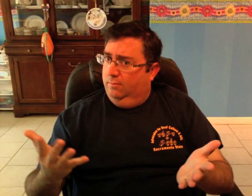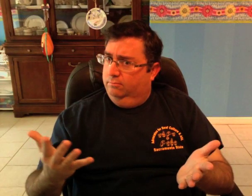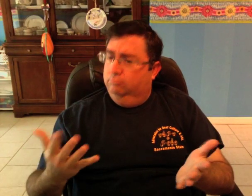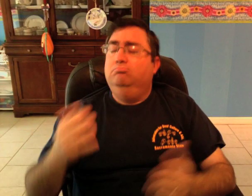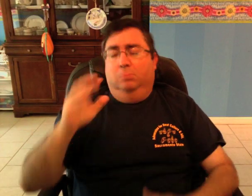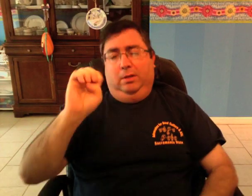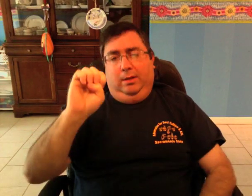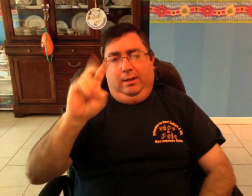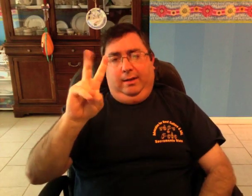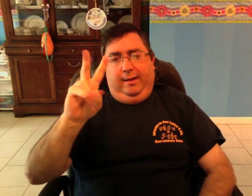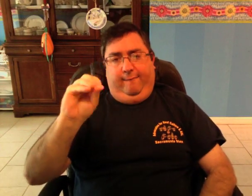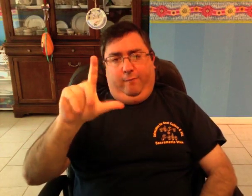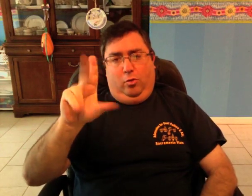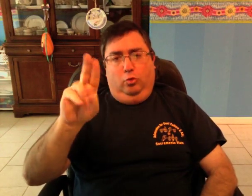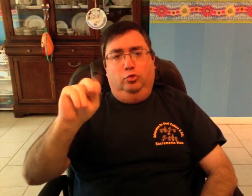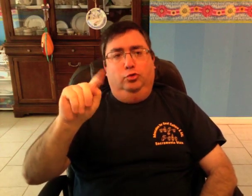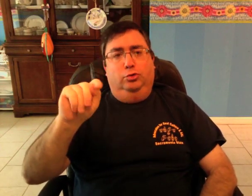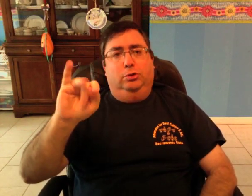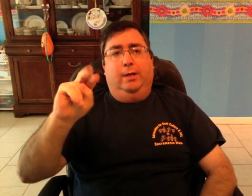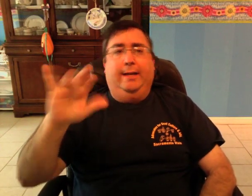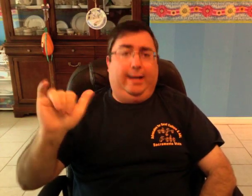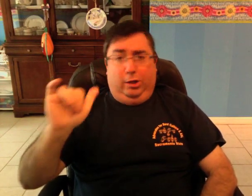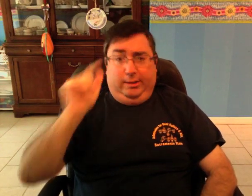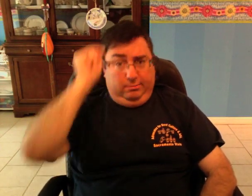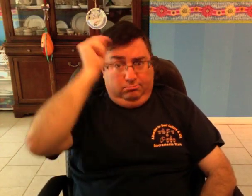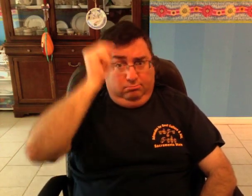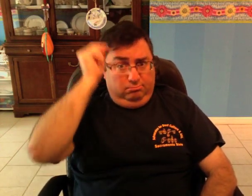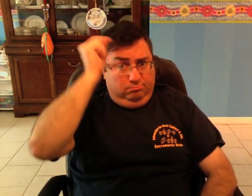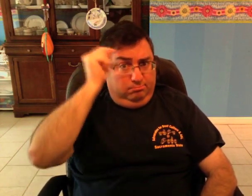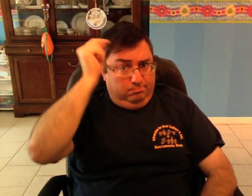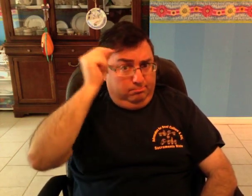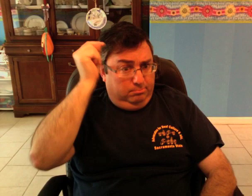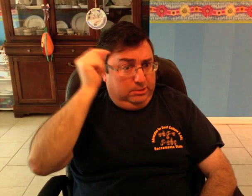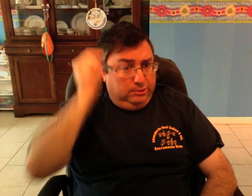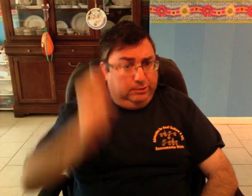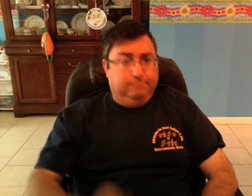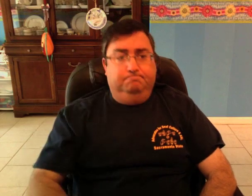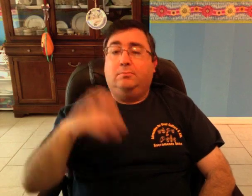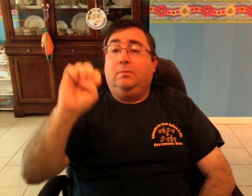Evolutionary theory.